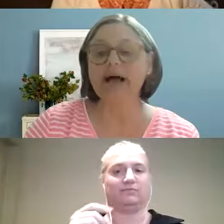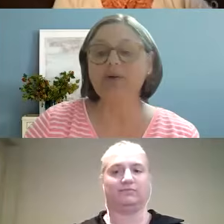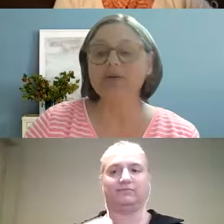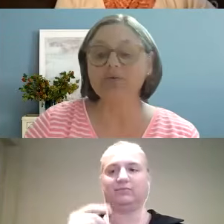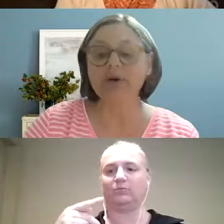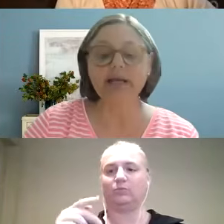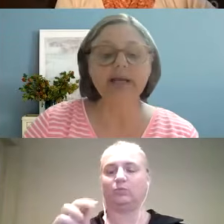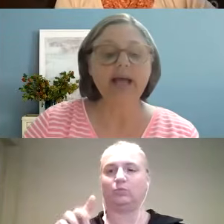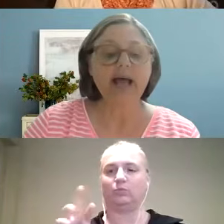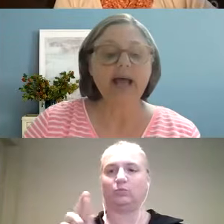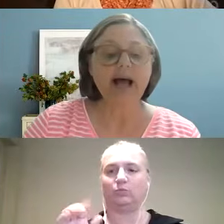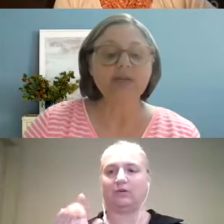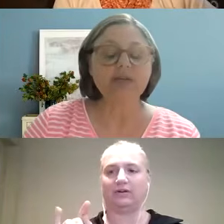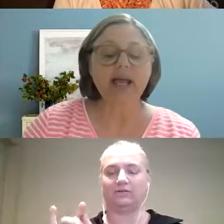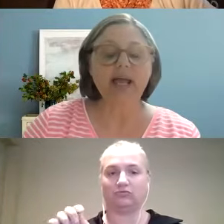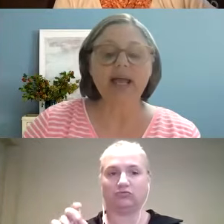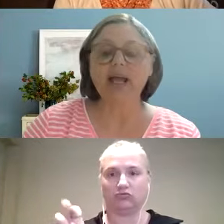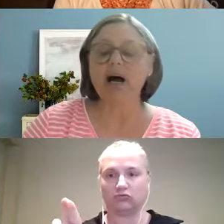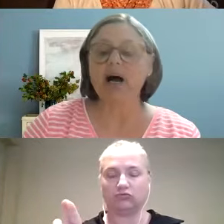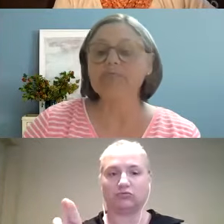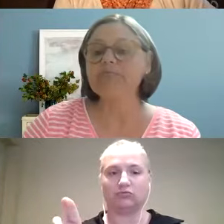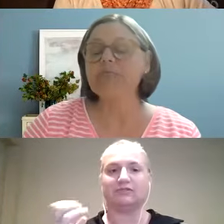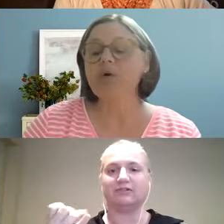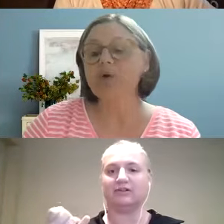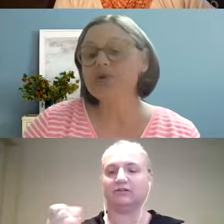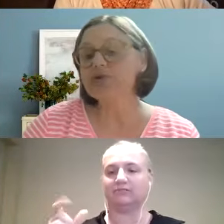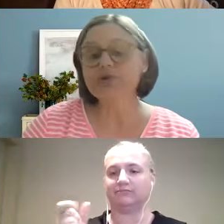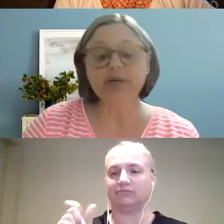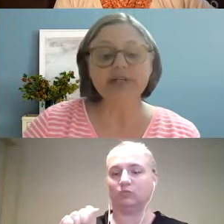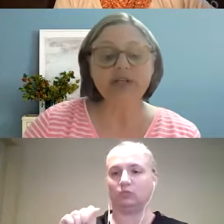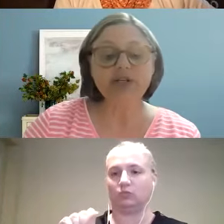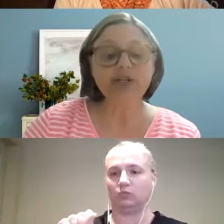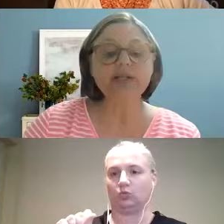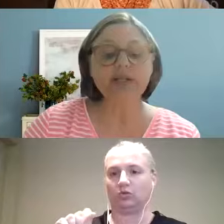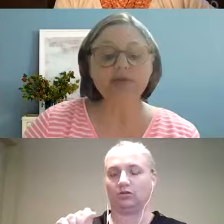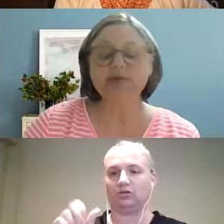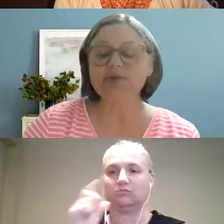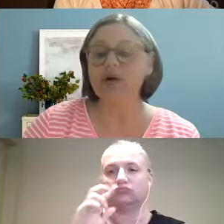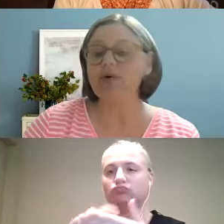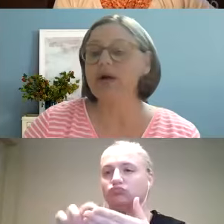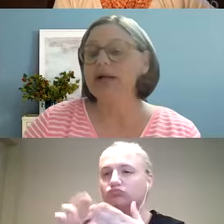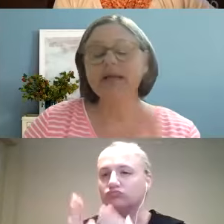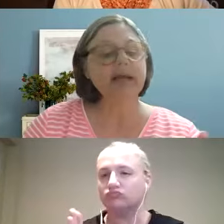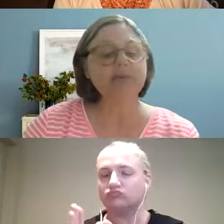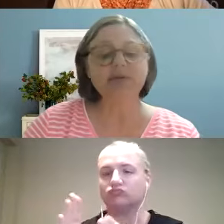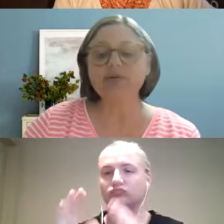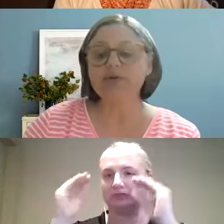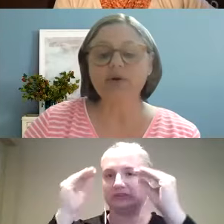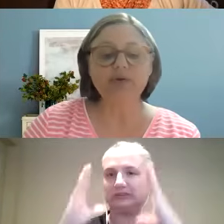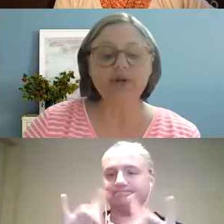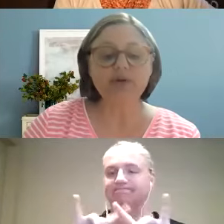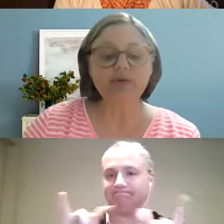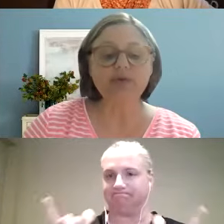and now is working as a researcher in teaching teachers. So Nicki, I'm gonna turn it over to you.